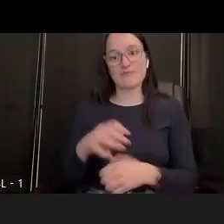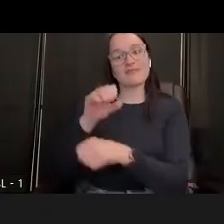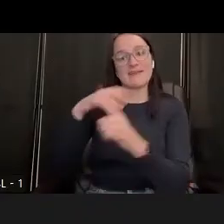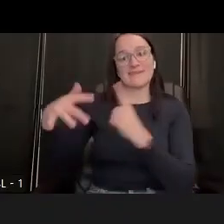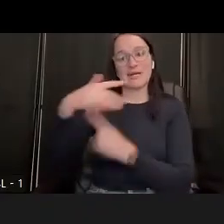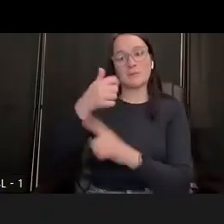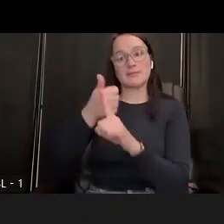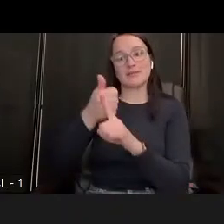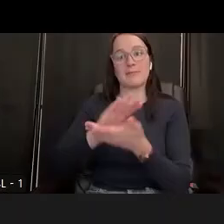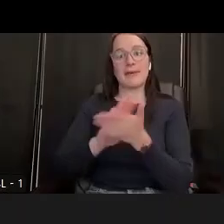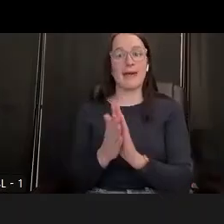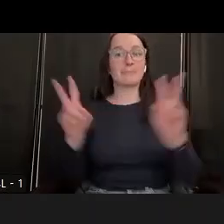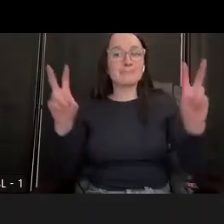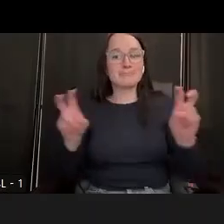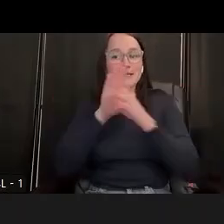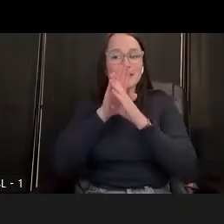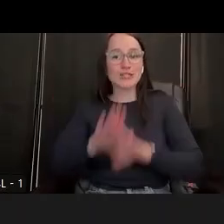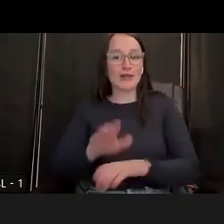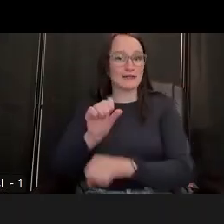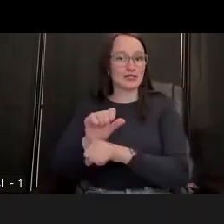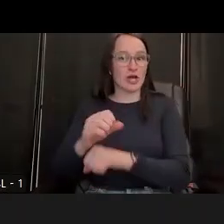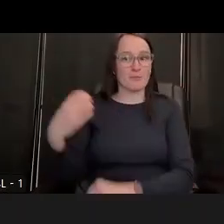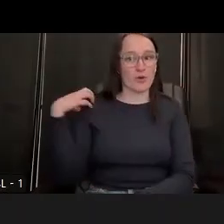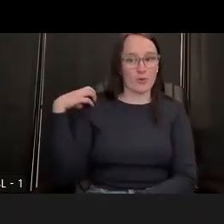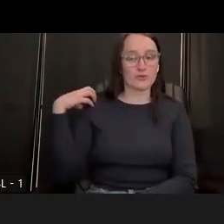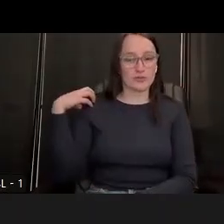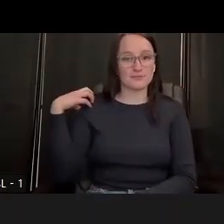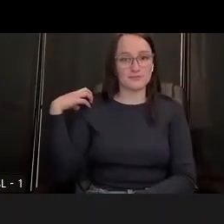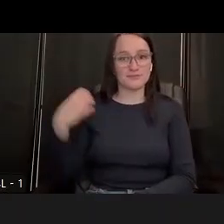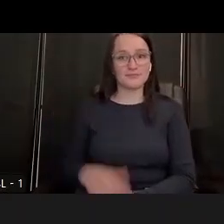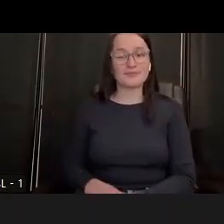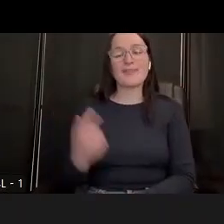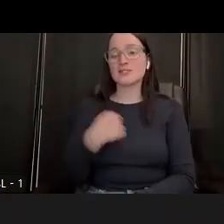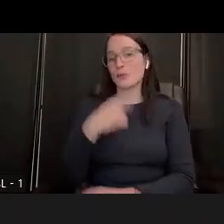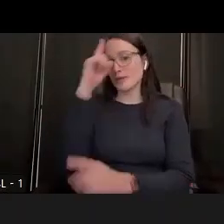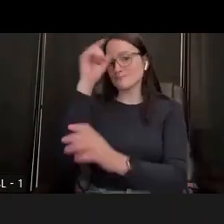it matters for policy. When you're designing spaces, when we design work spaces this way,